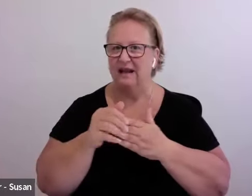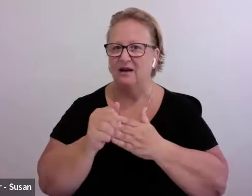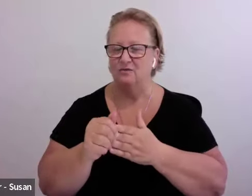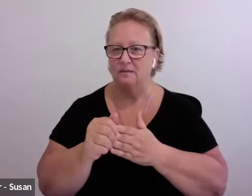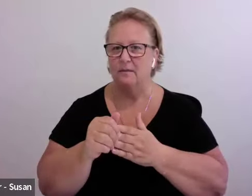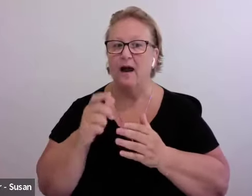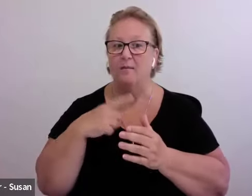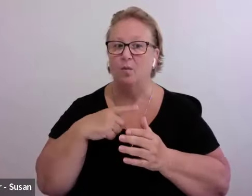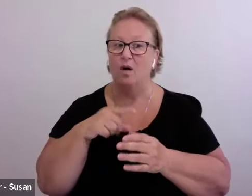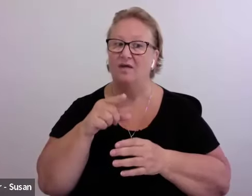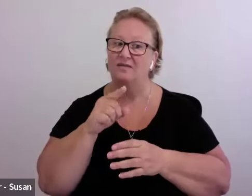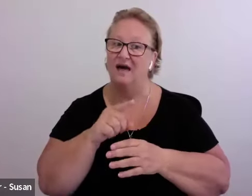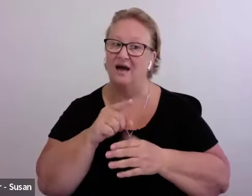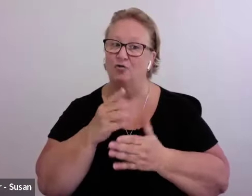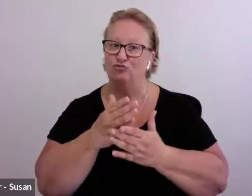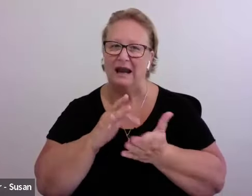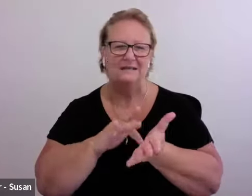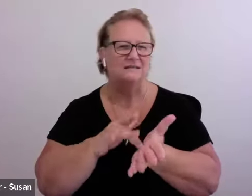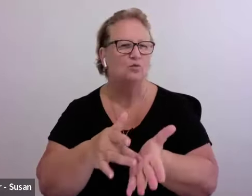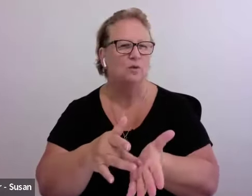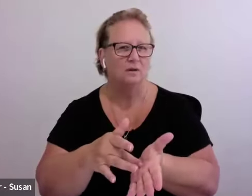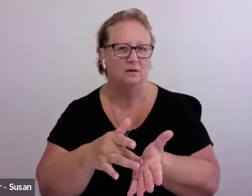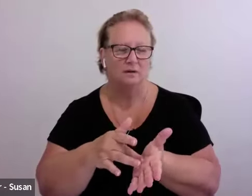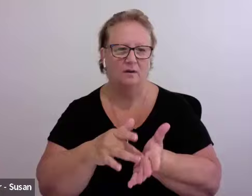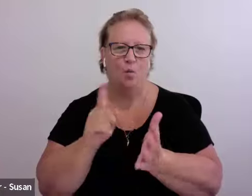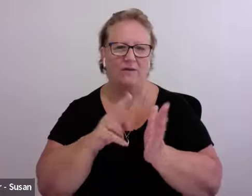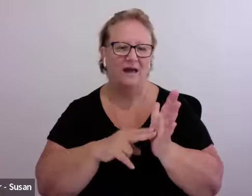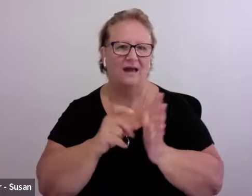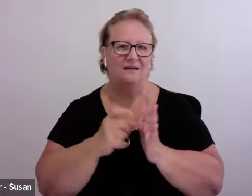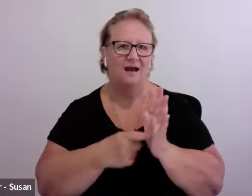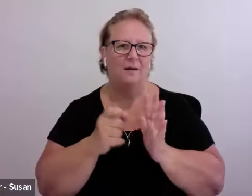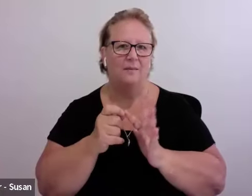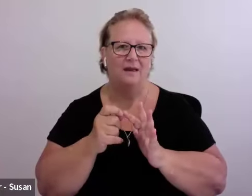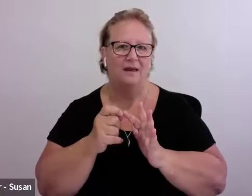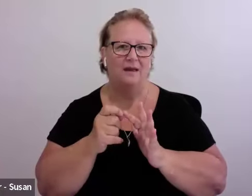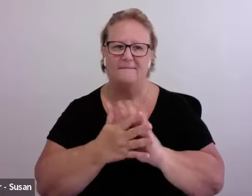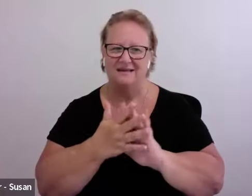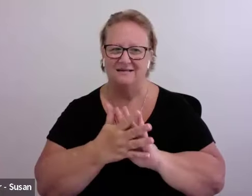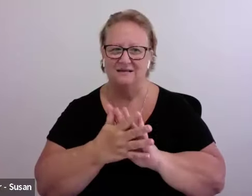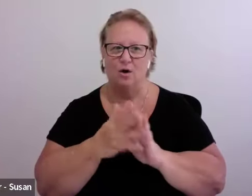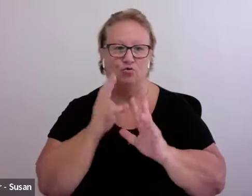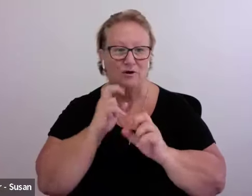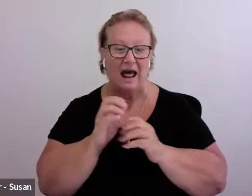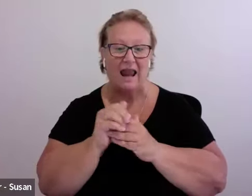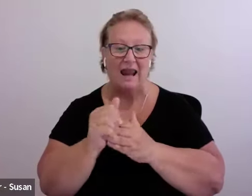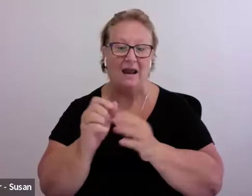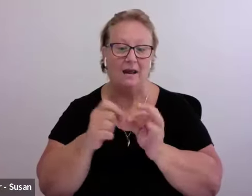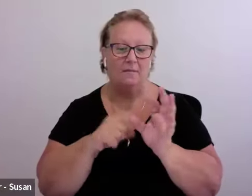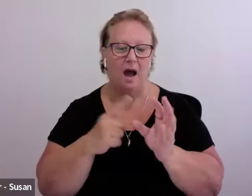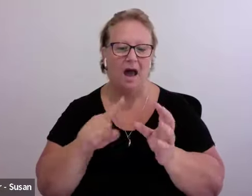Let's break this down a bit more. The first thing that we're going to start with is lived experience leadership